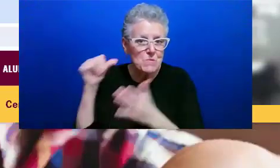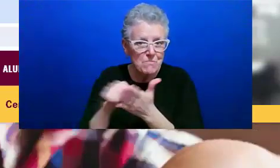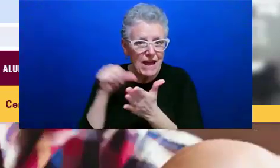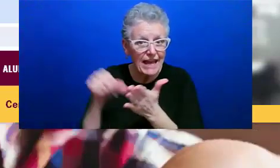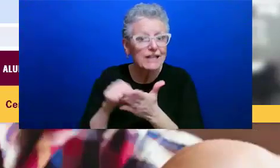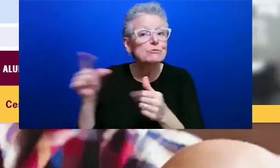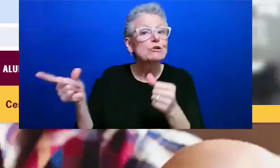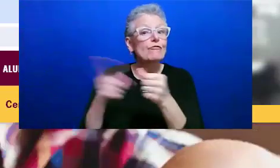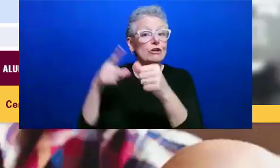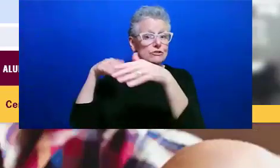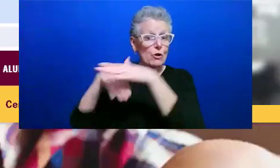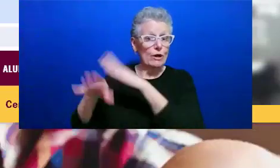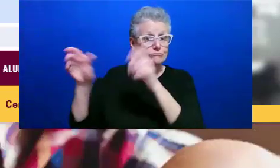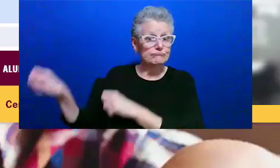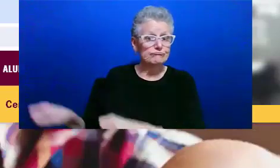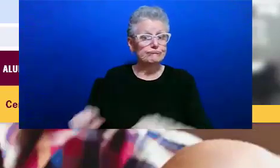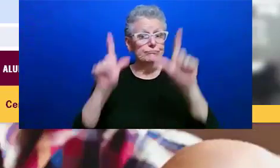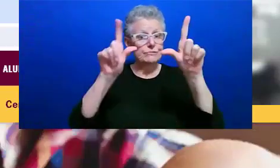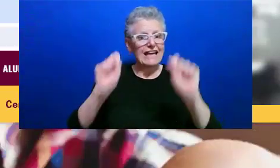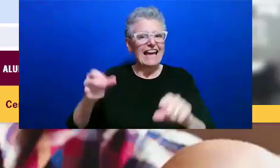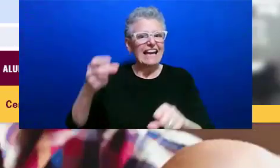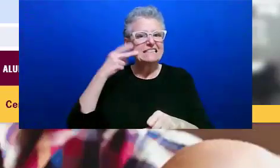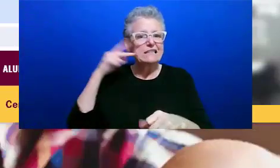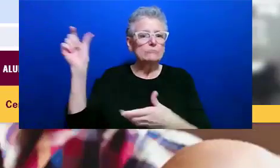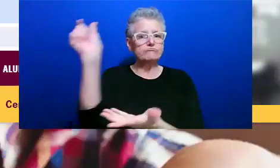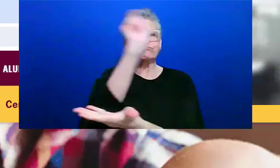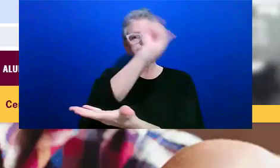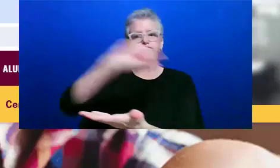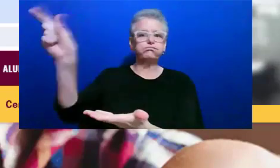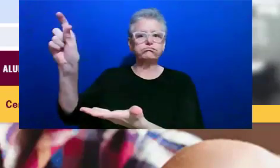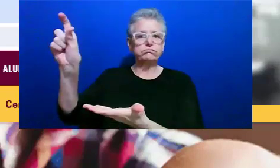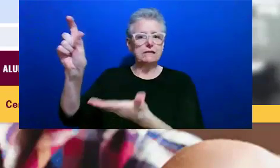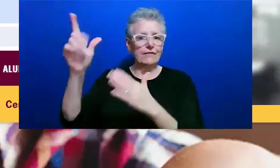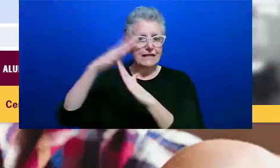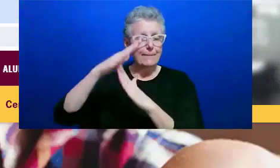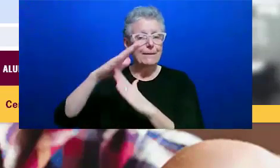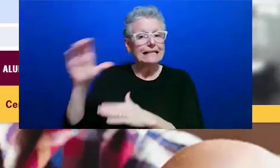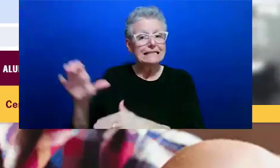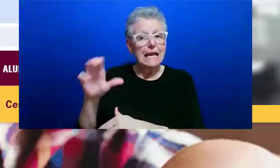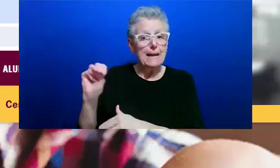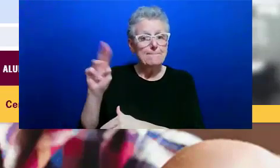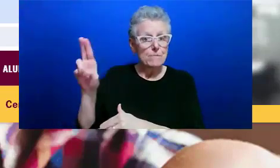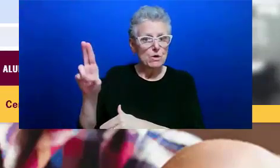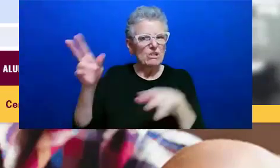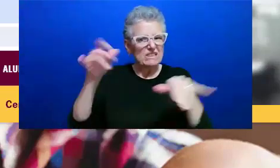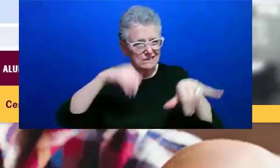you can see there's this huge banner up top, and CMU has standardized all the websites